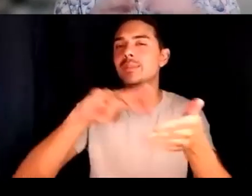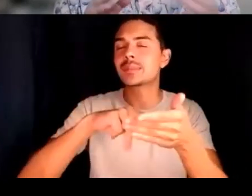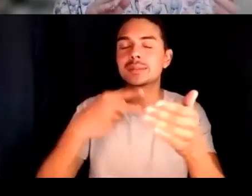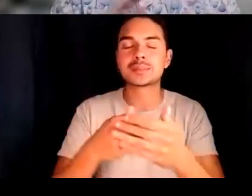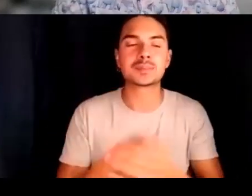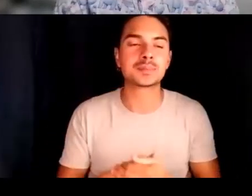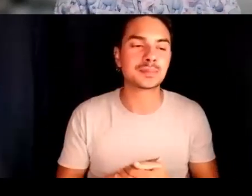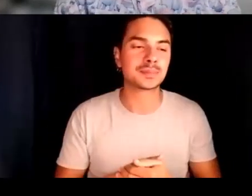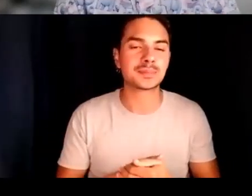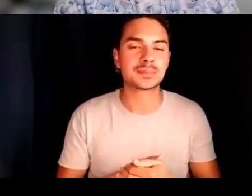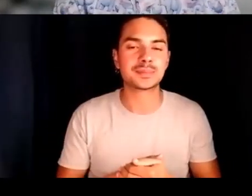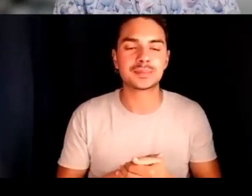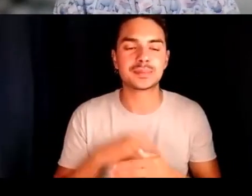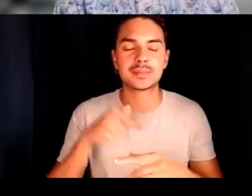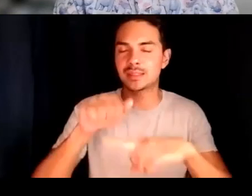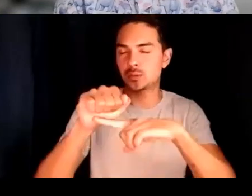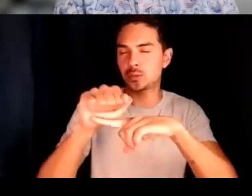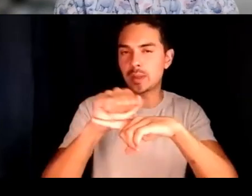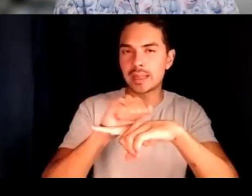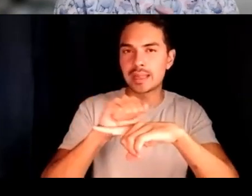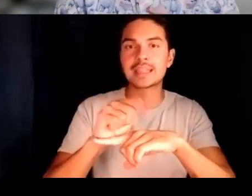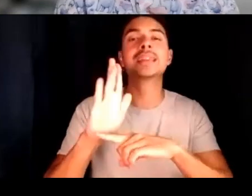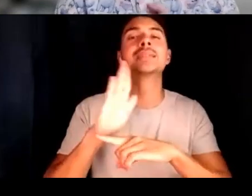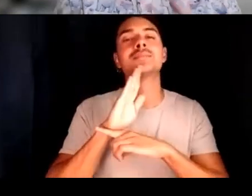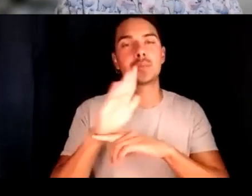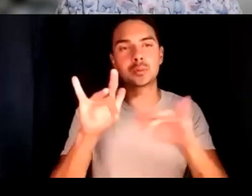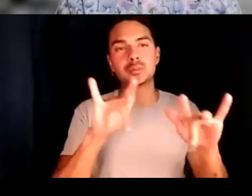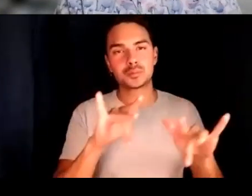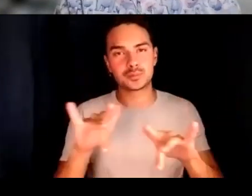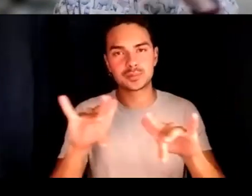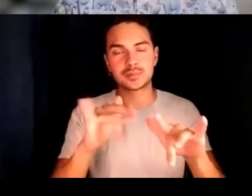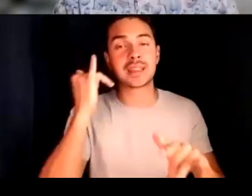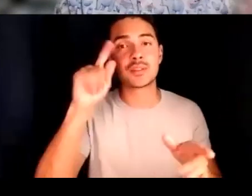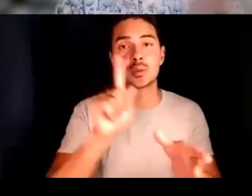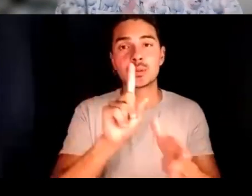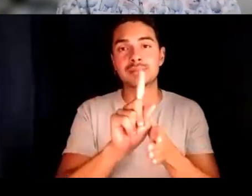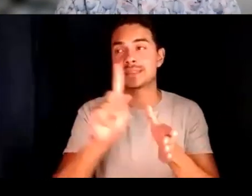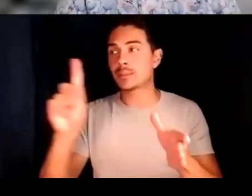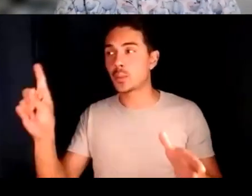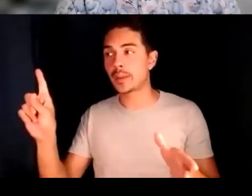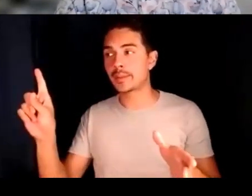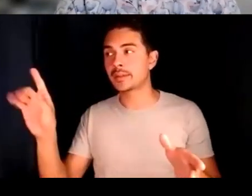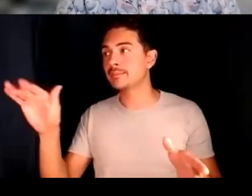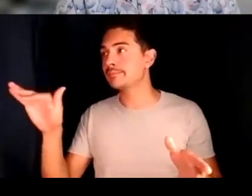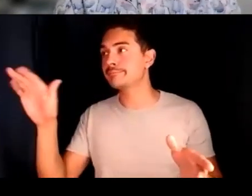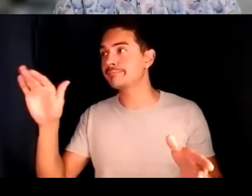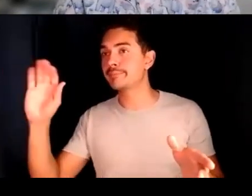This training is being recorded, so if you step away, you'll be able to come back and see it later,